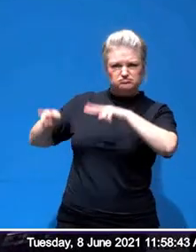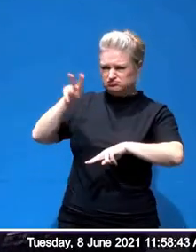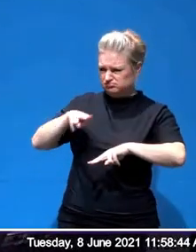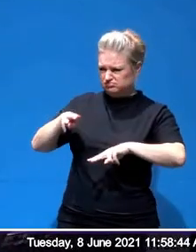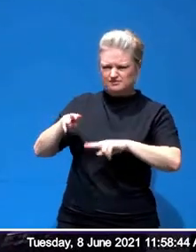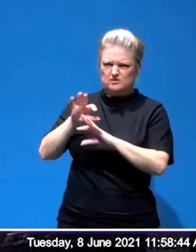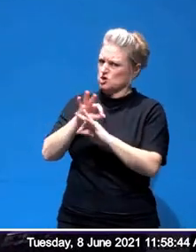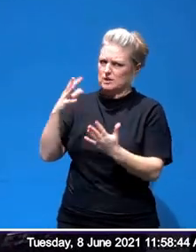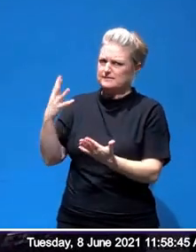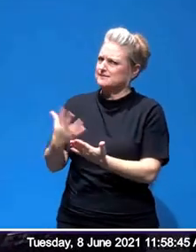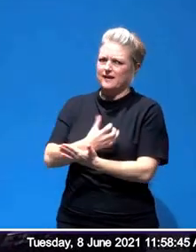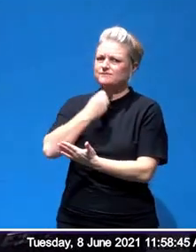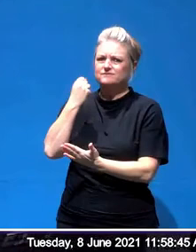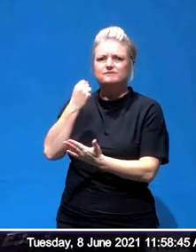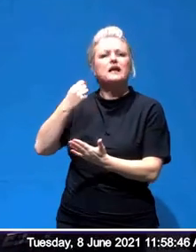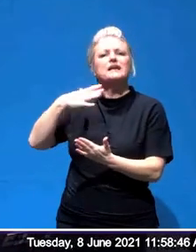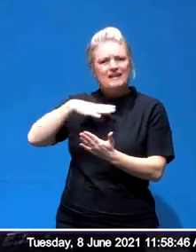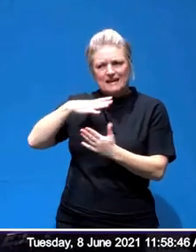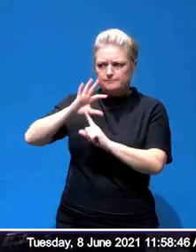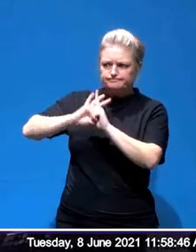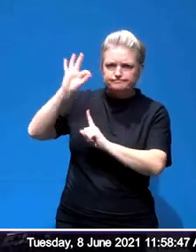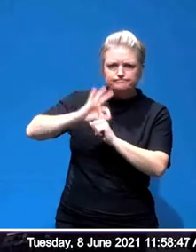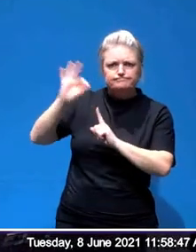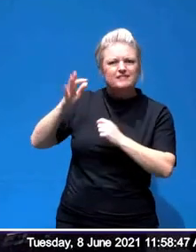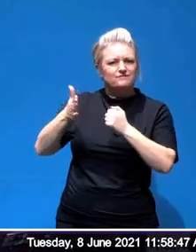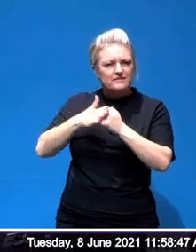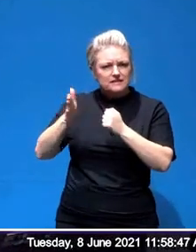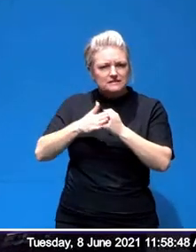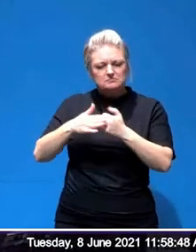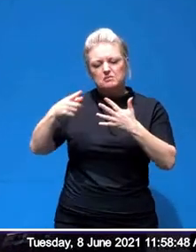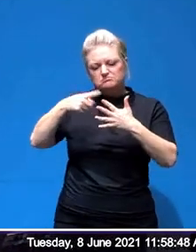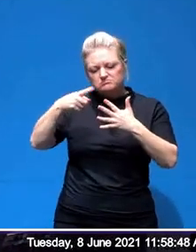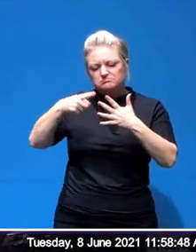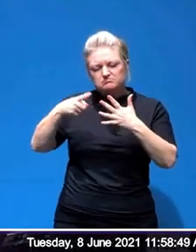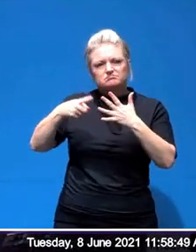made several recommendations, including the removal of the glass shower screen,